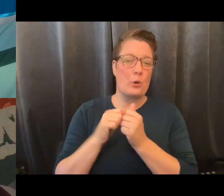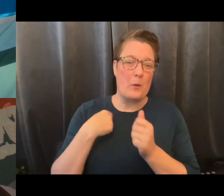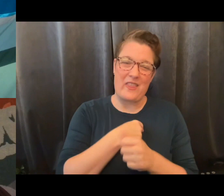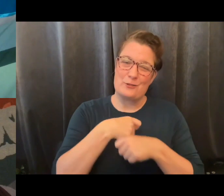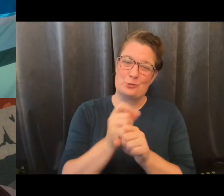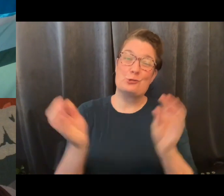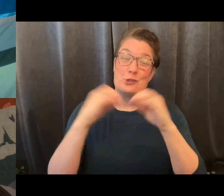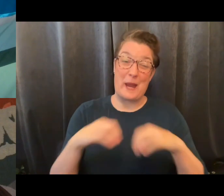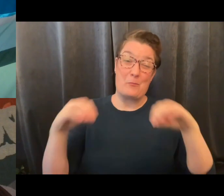Nomy: That's so beautiful.